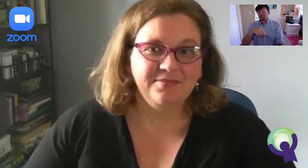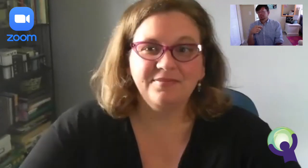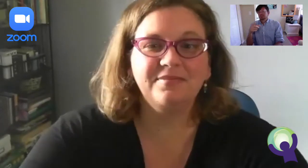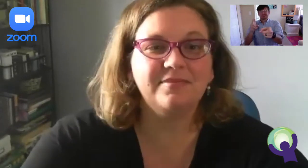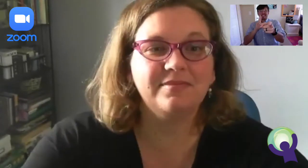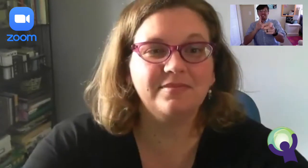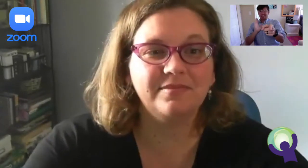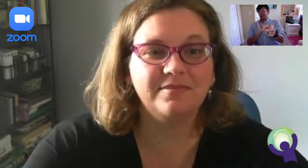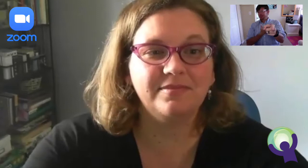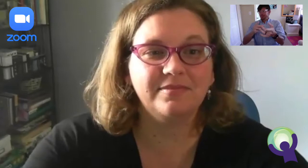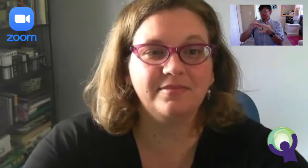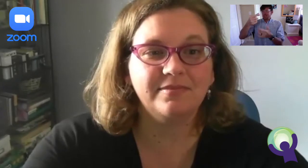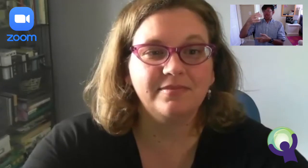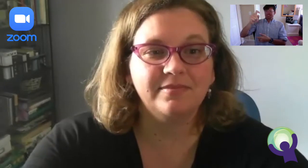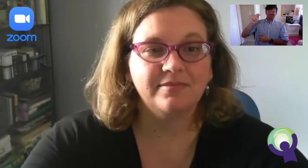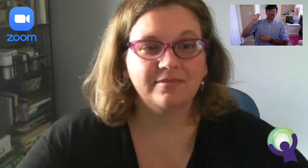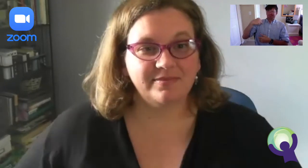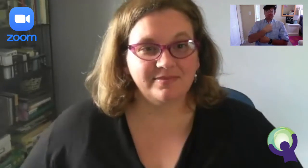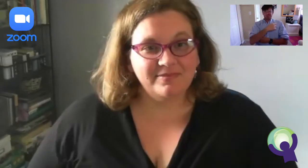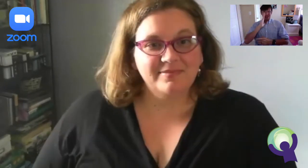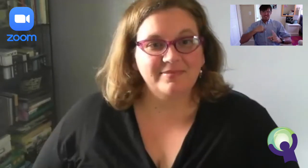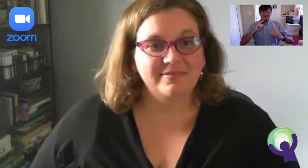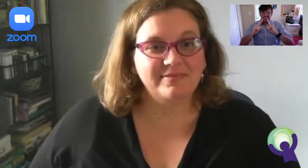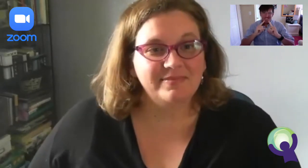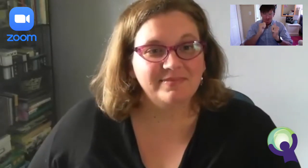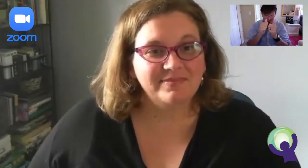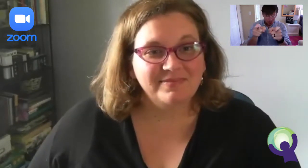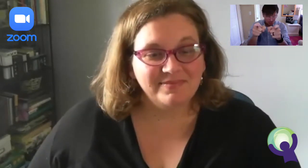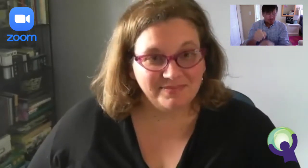So we're going to clarify a few things. We have a special guest here: